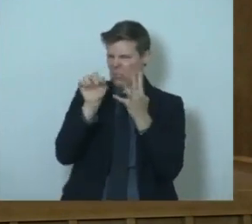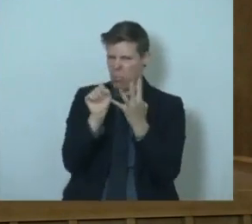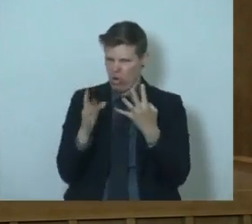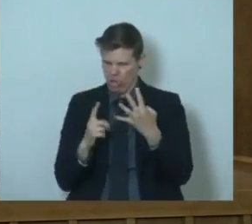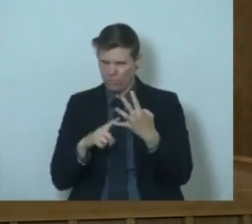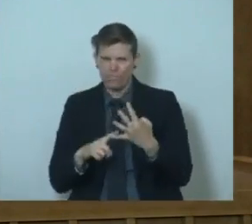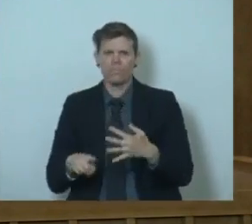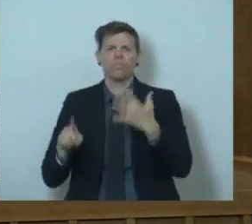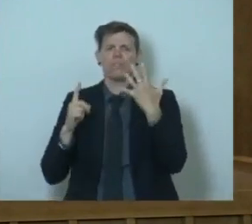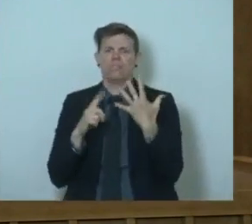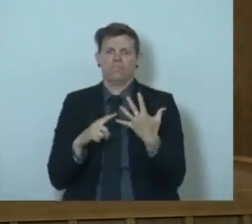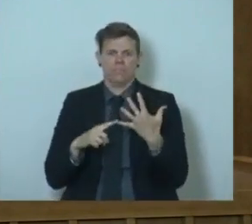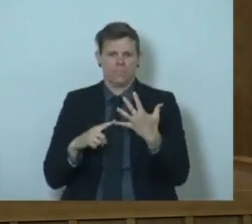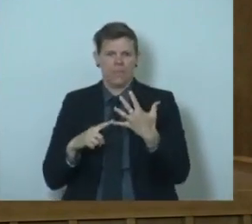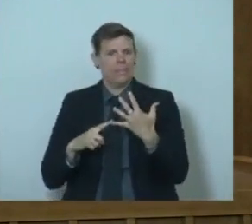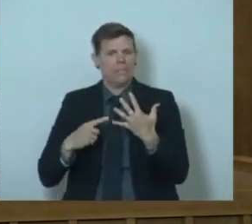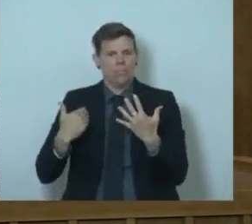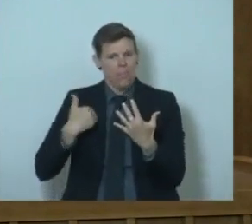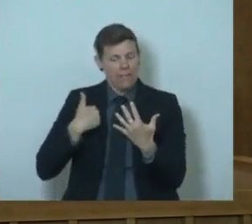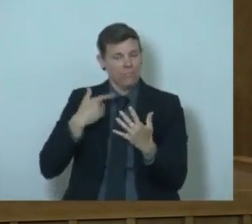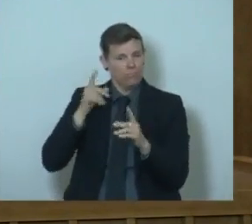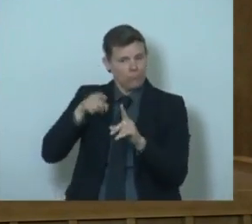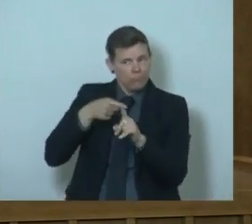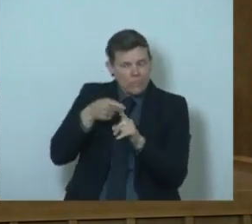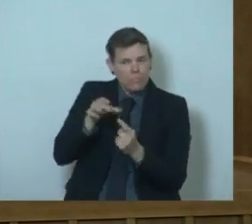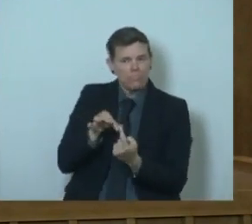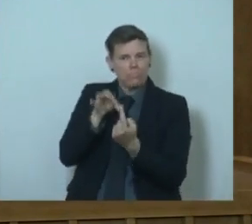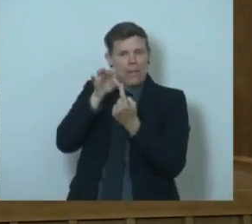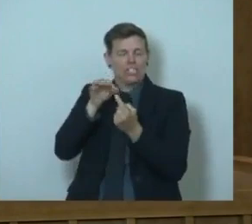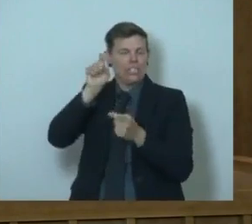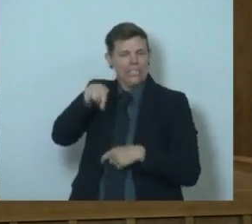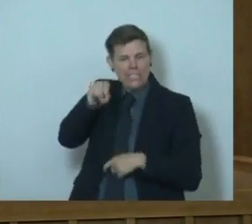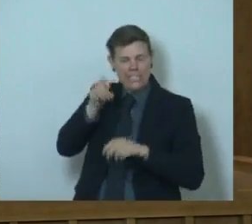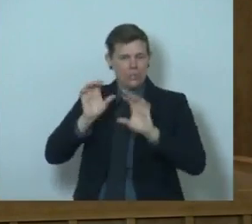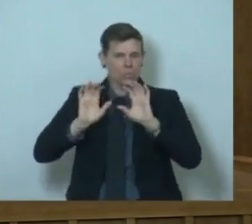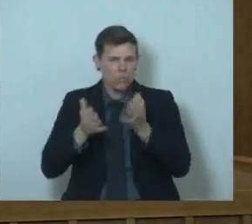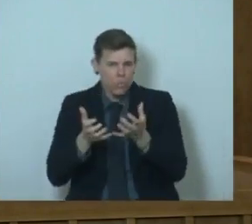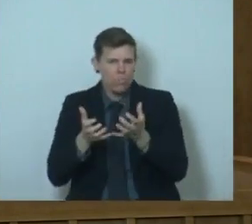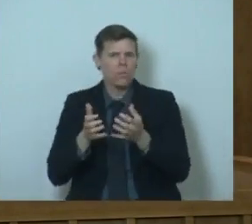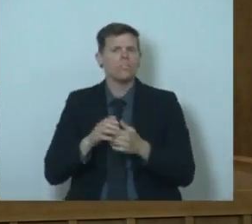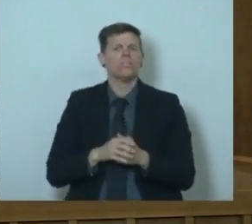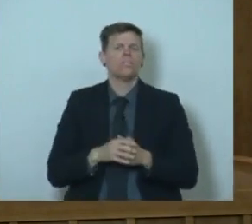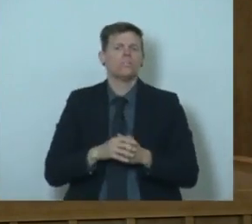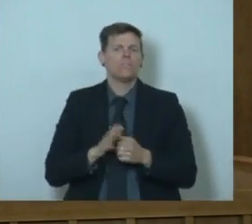WE HAD A SIGNIFICANT WORK WITH SPECIAL POPULATIONS LAST WEEK.